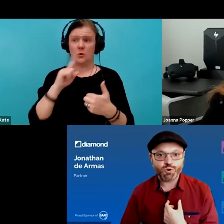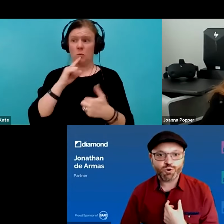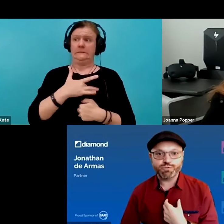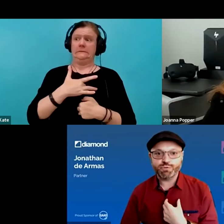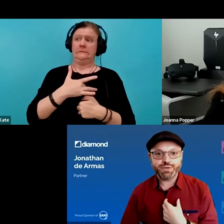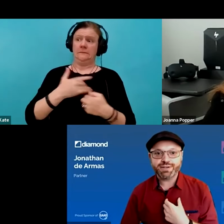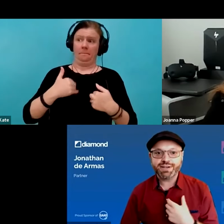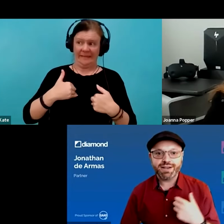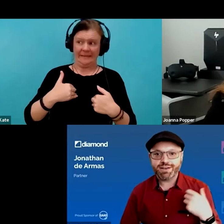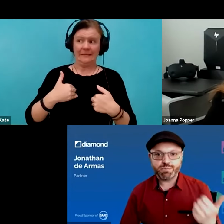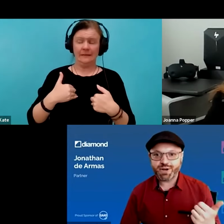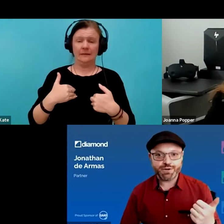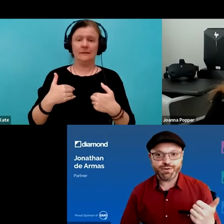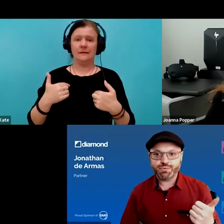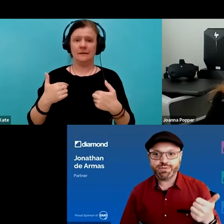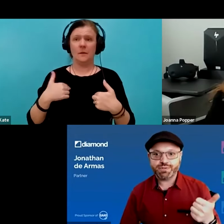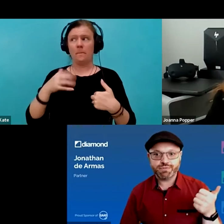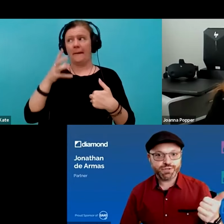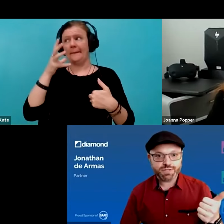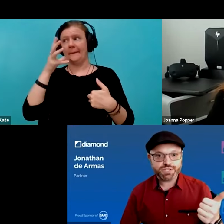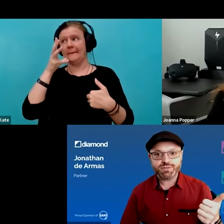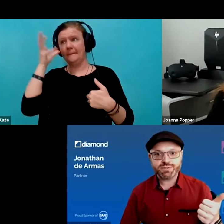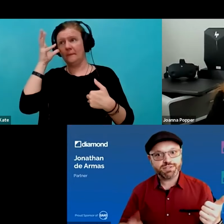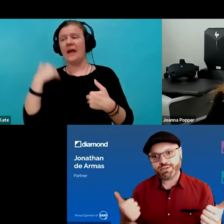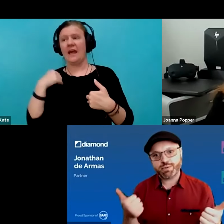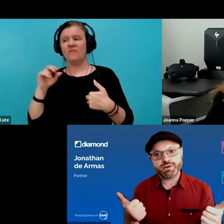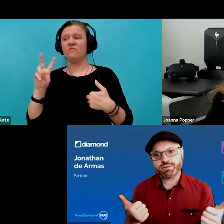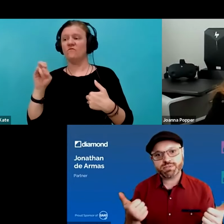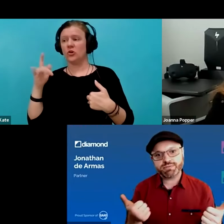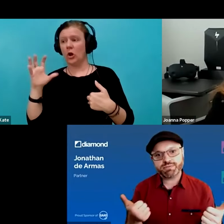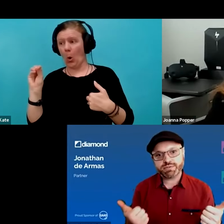home for me. I have a parent with vertigo issues and another parent who suffers